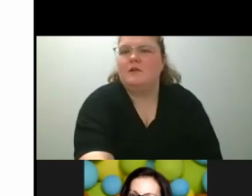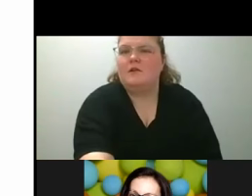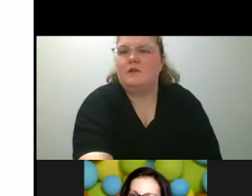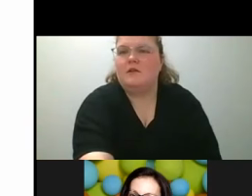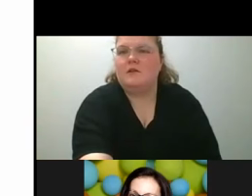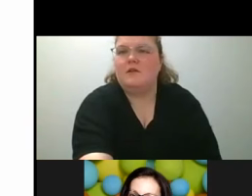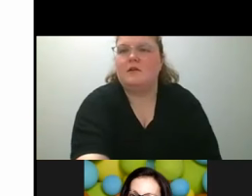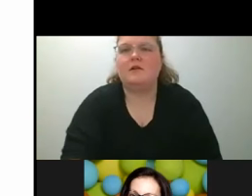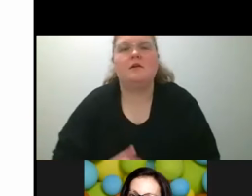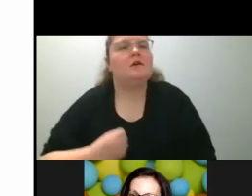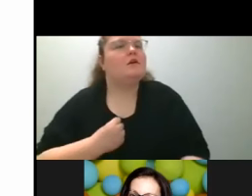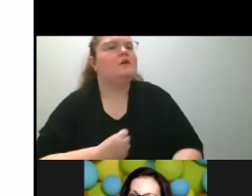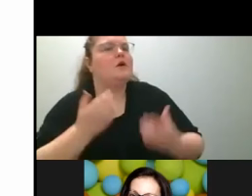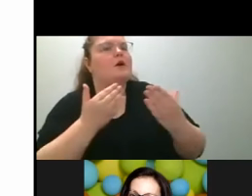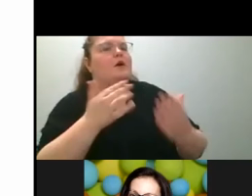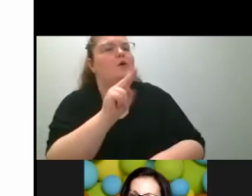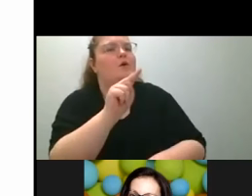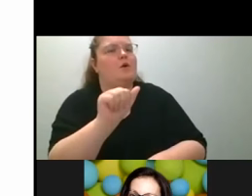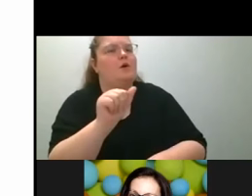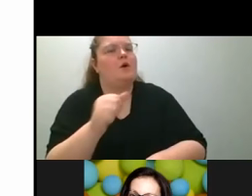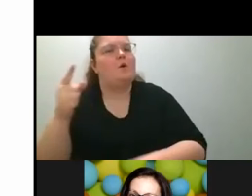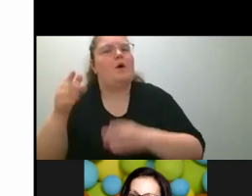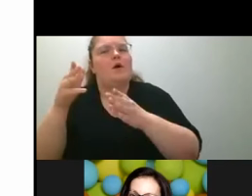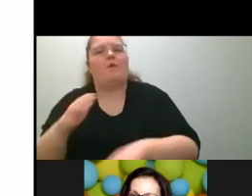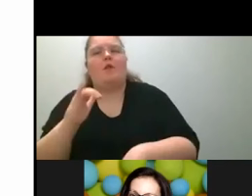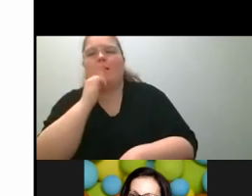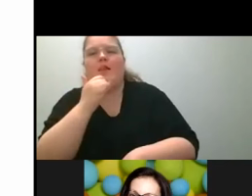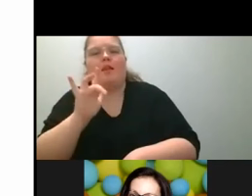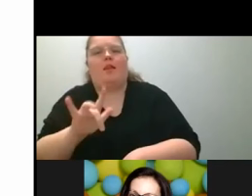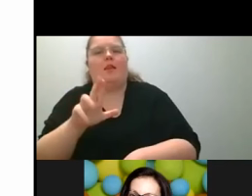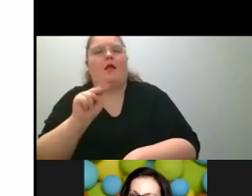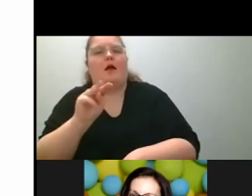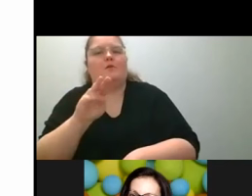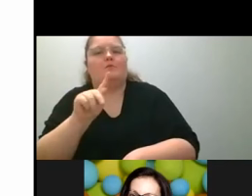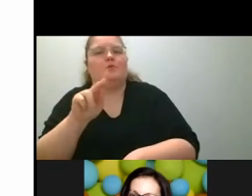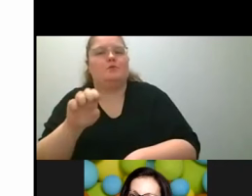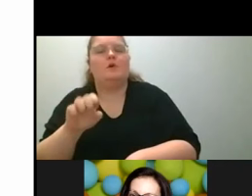Sorry, go ahead Una. We just had someone that had a little extra audio. Ooh okay, okay, thank you.